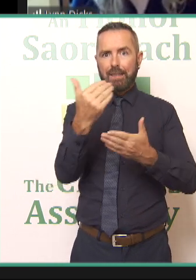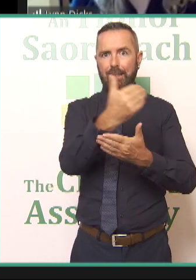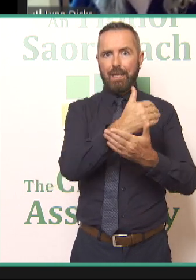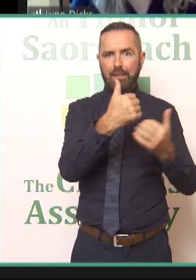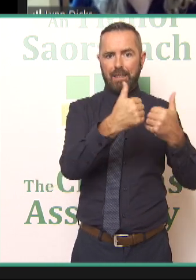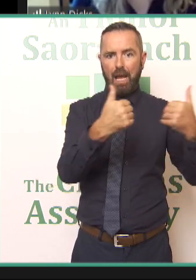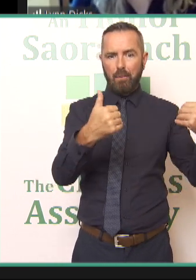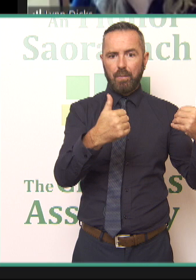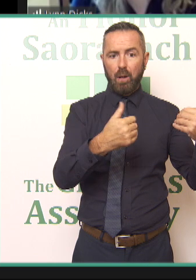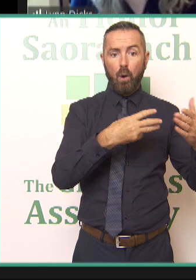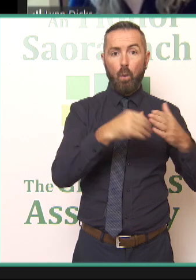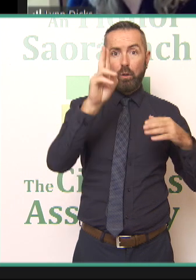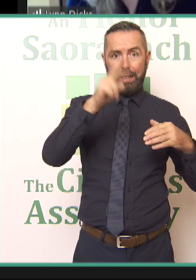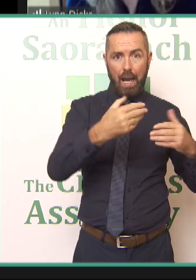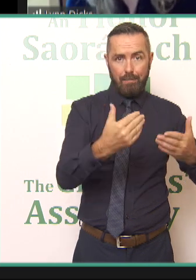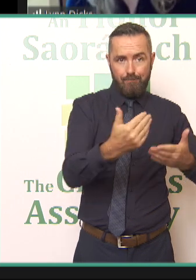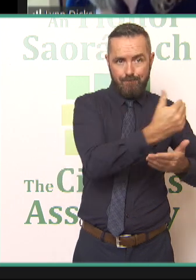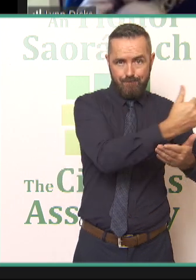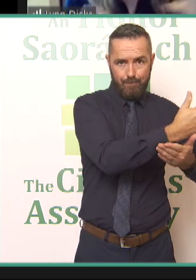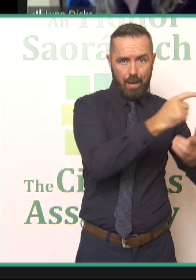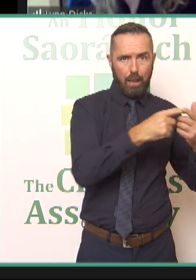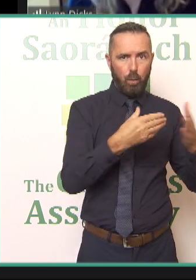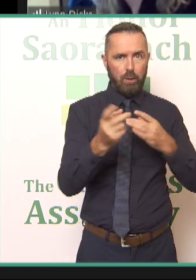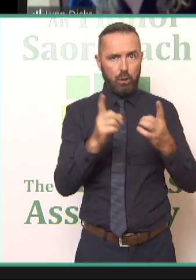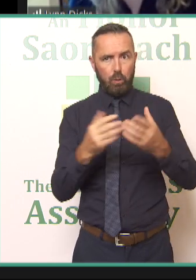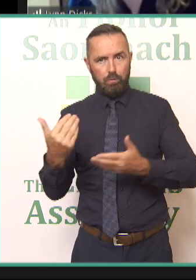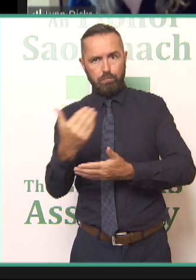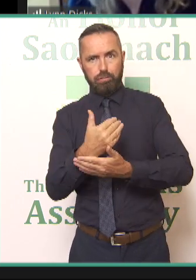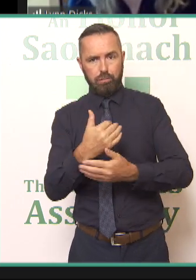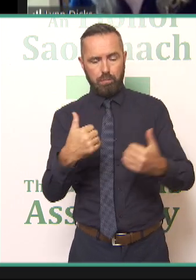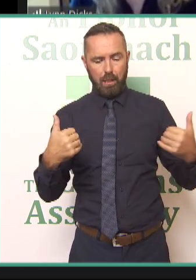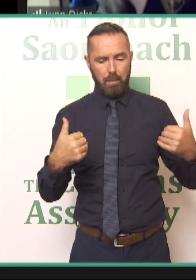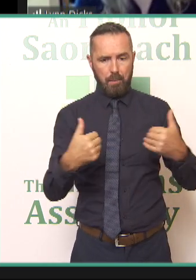in this case what closing the yield gaps means is on this map you would turn all of the rice growing